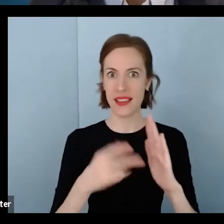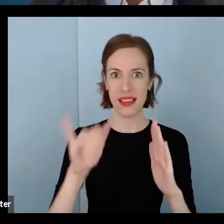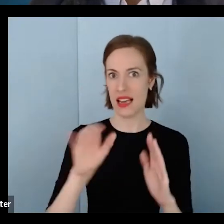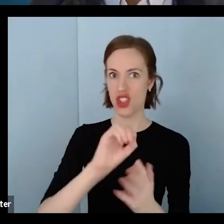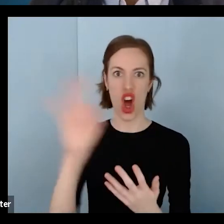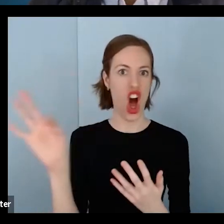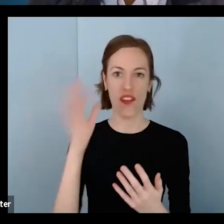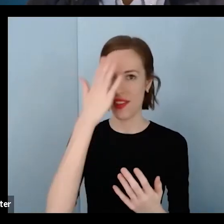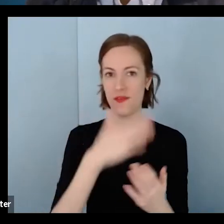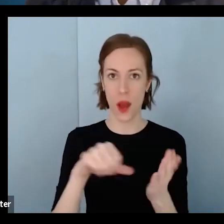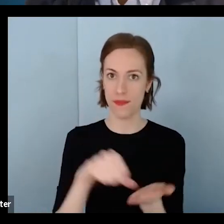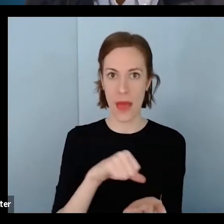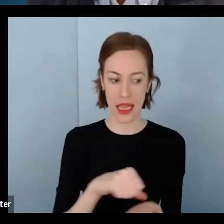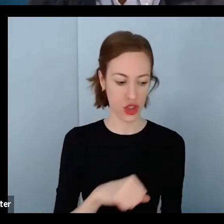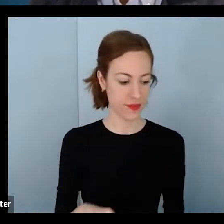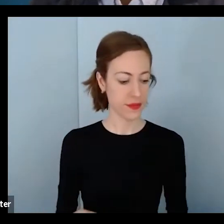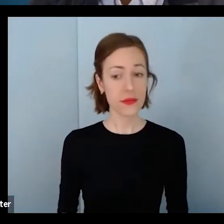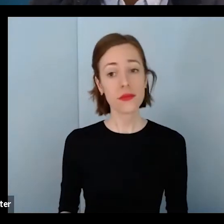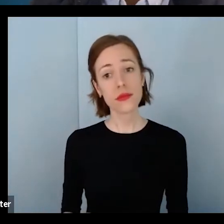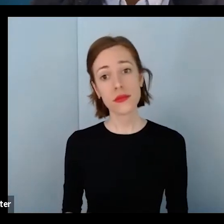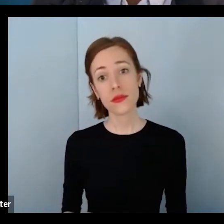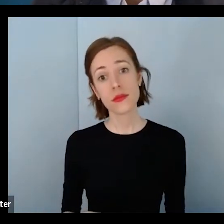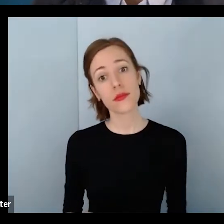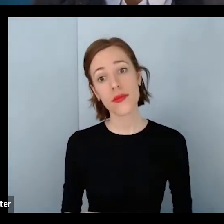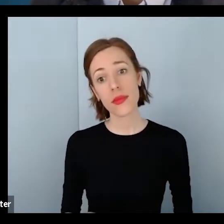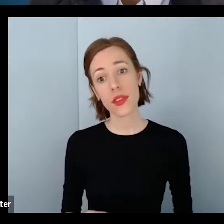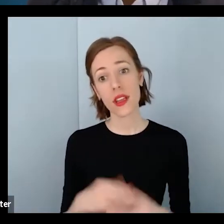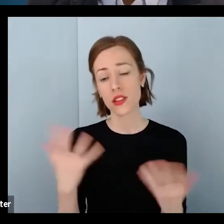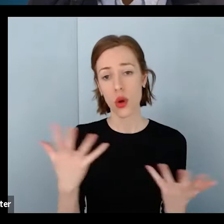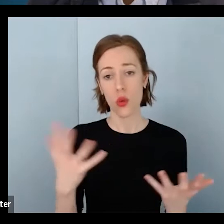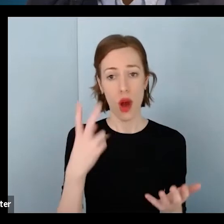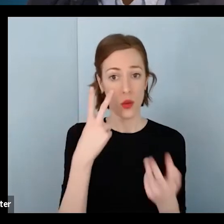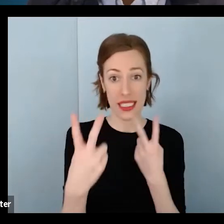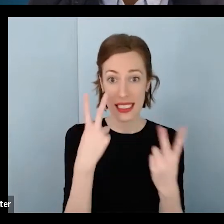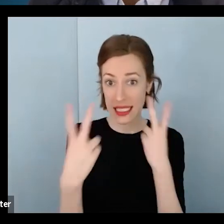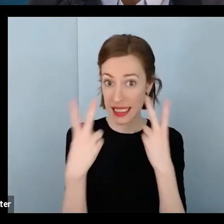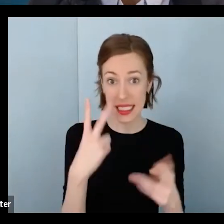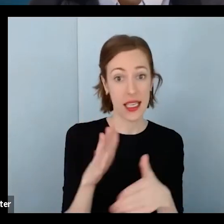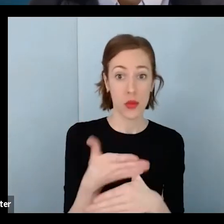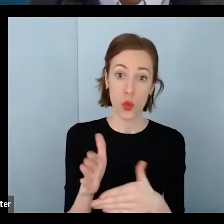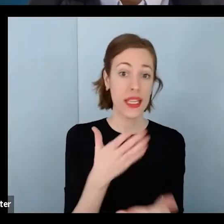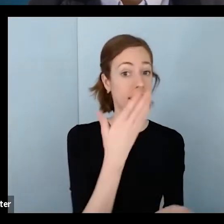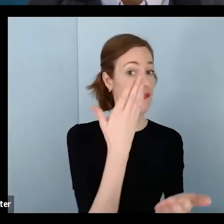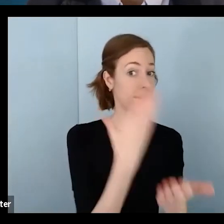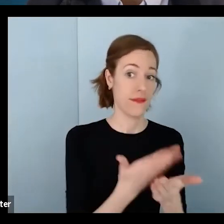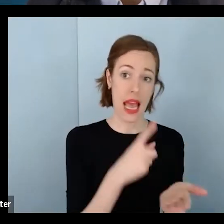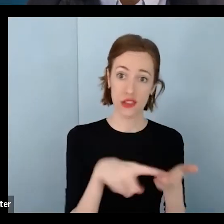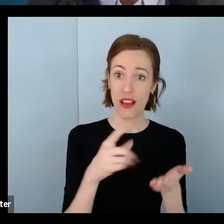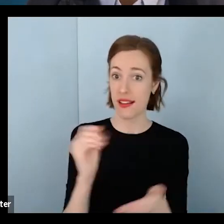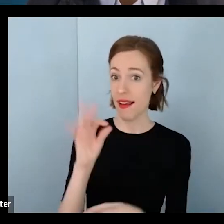What was the effect from encouraging fact checking and voting no discernible effect that might have just been smaller and not observable with our sample size.